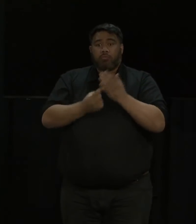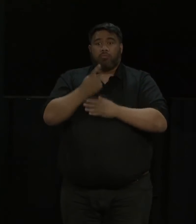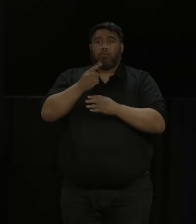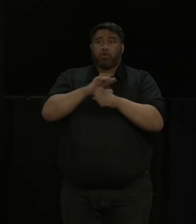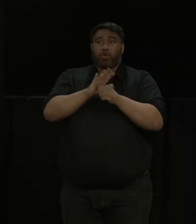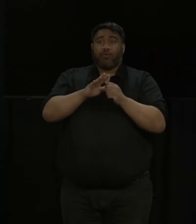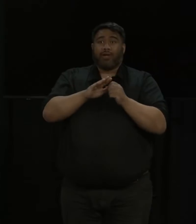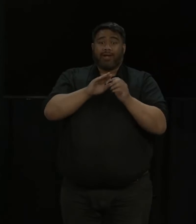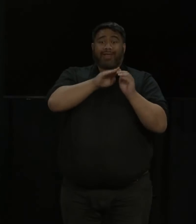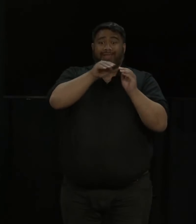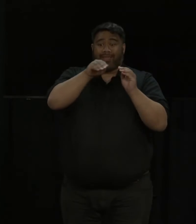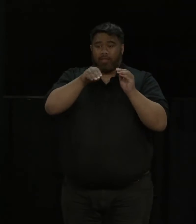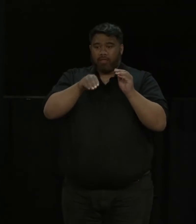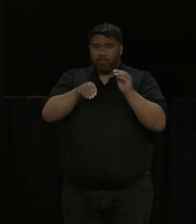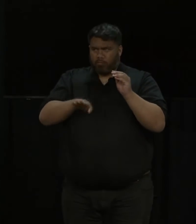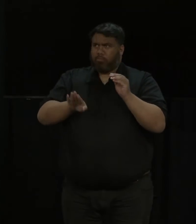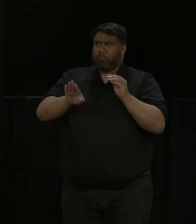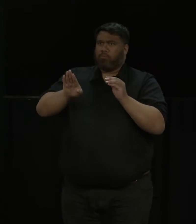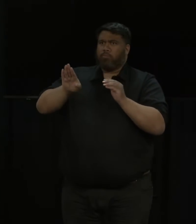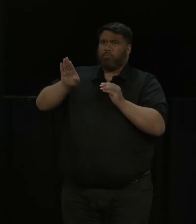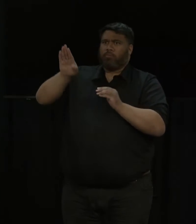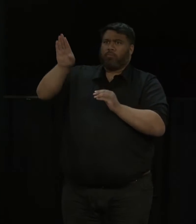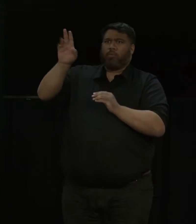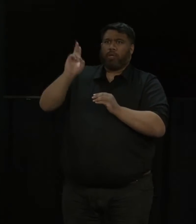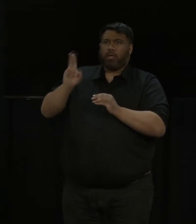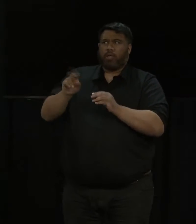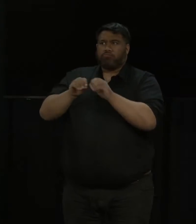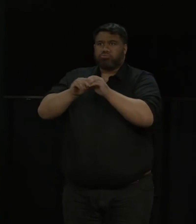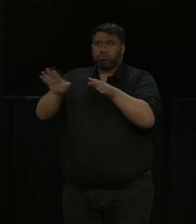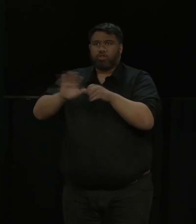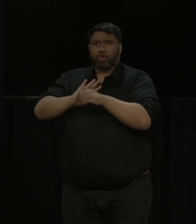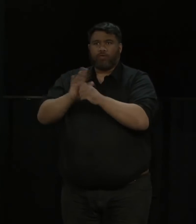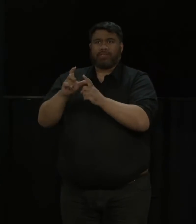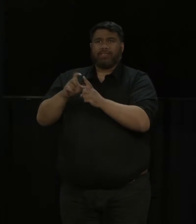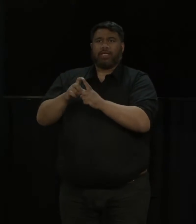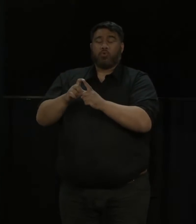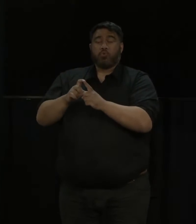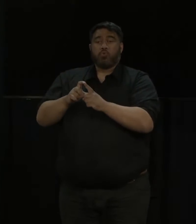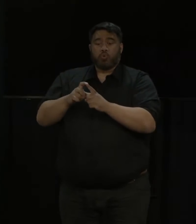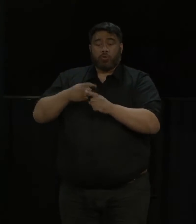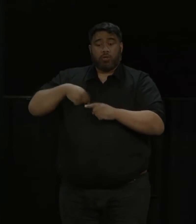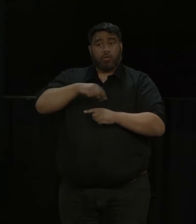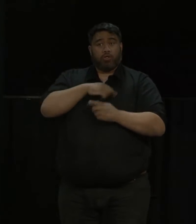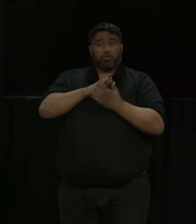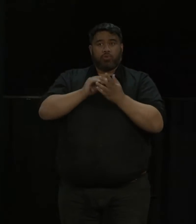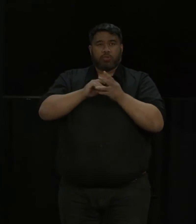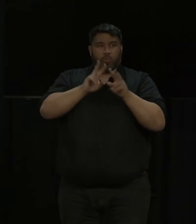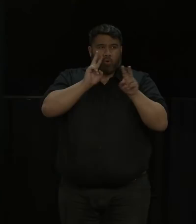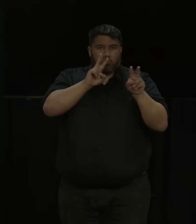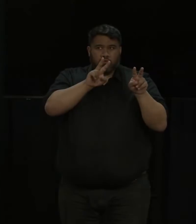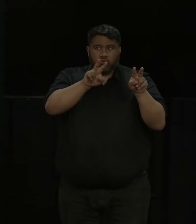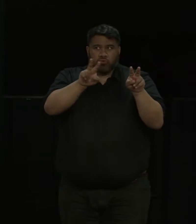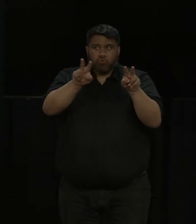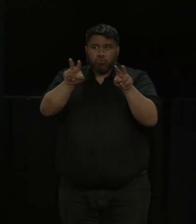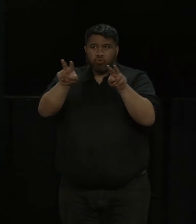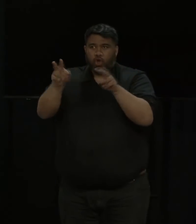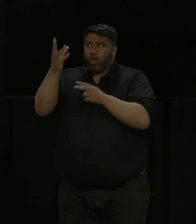and in some cases are applying restrictions again. As we have always done when